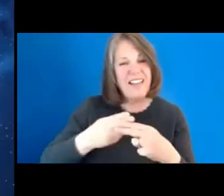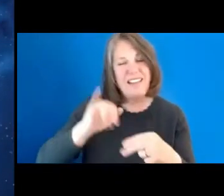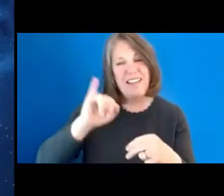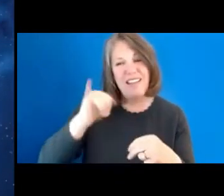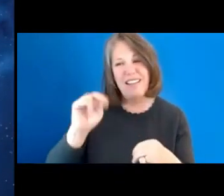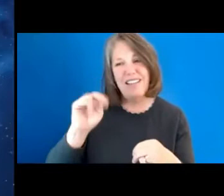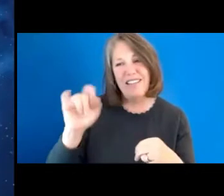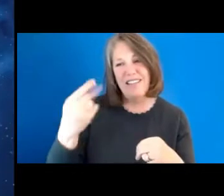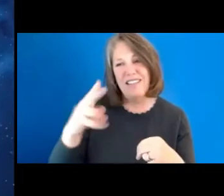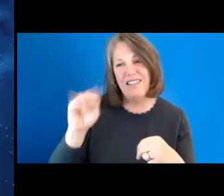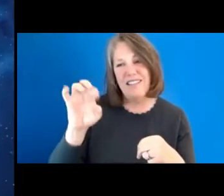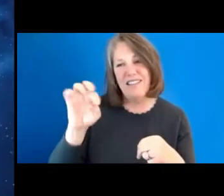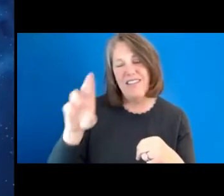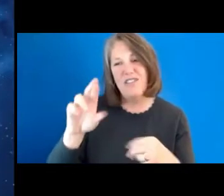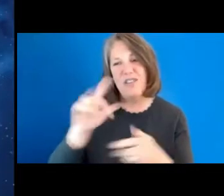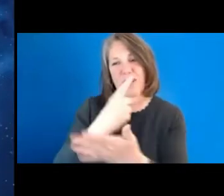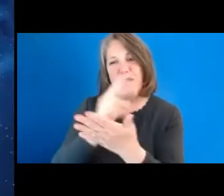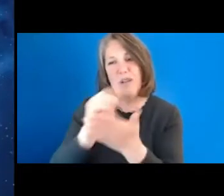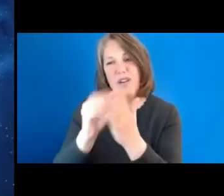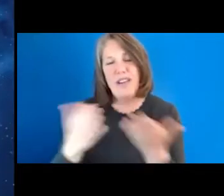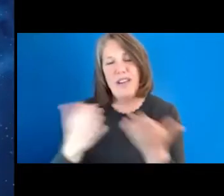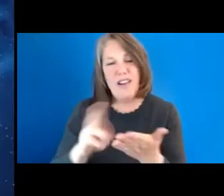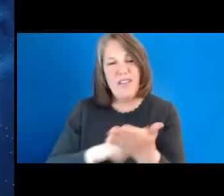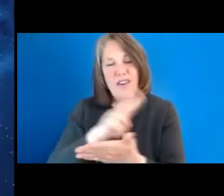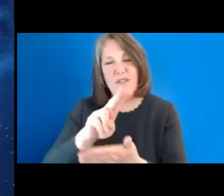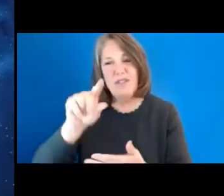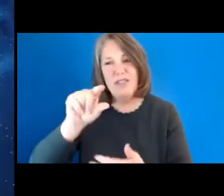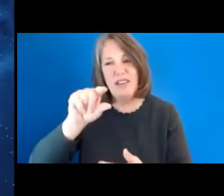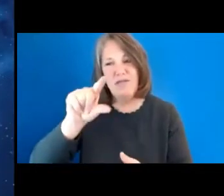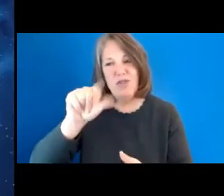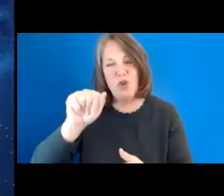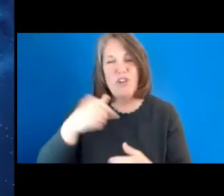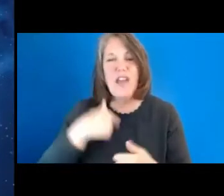Foster., graduate student here at the University of Georgia and I'm here to present my paper